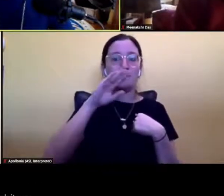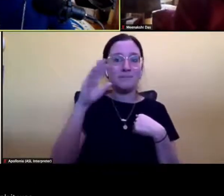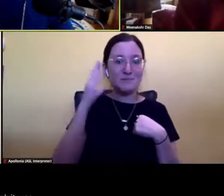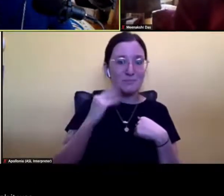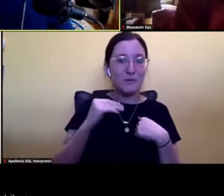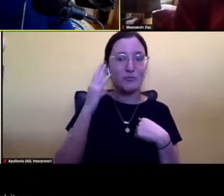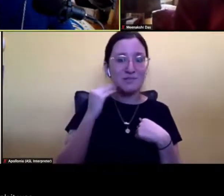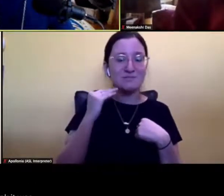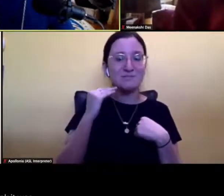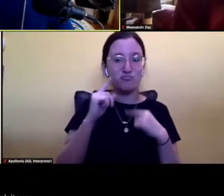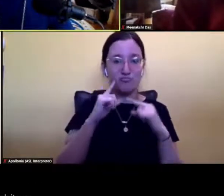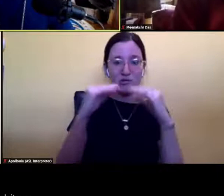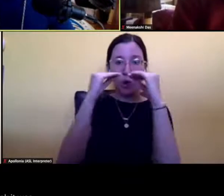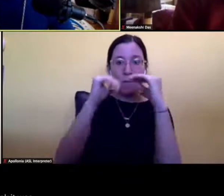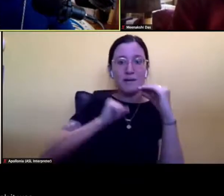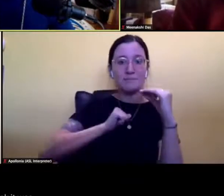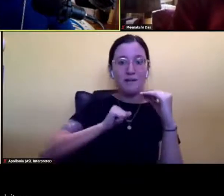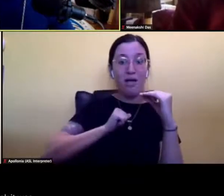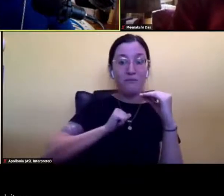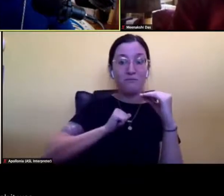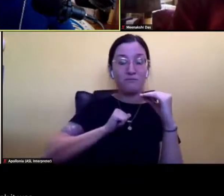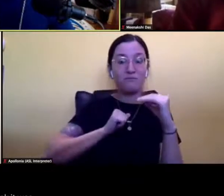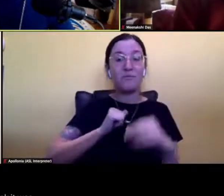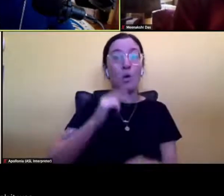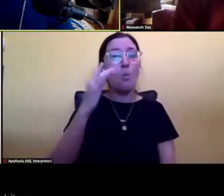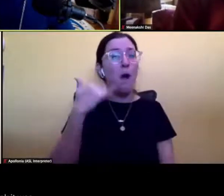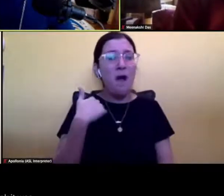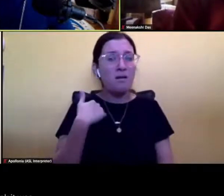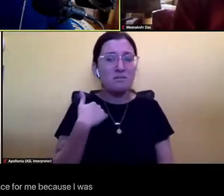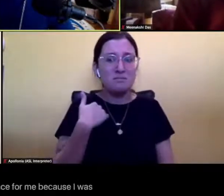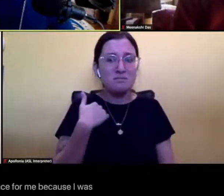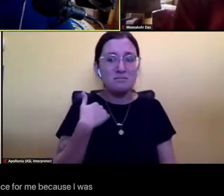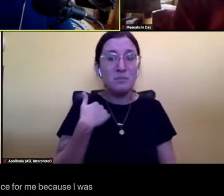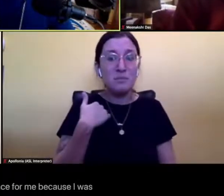I was diagnosed with my disability one month before starting graduate school